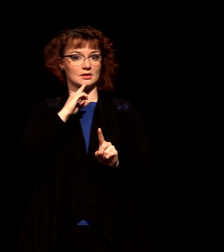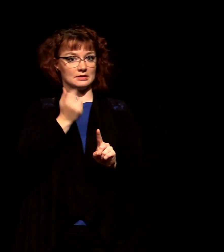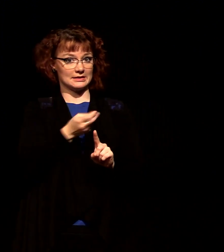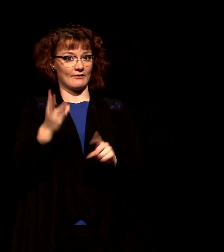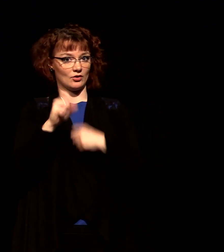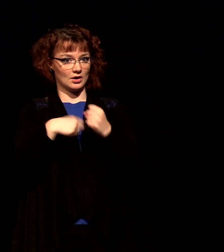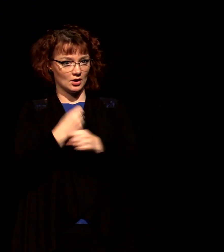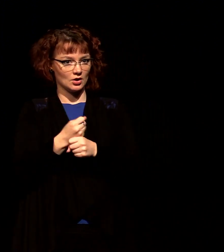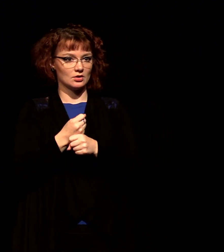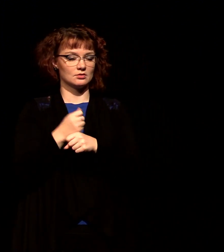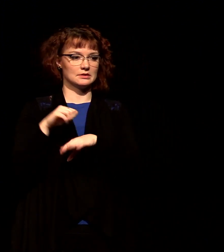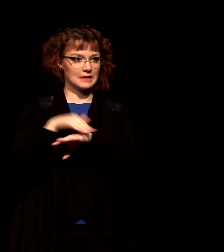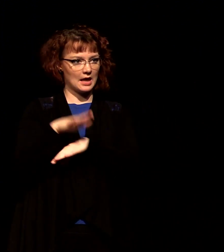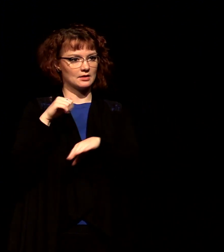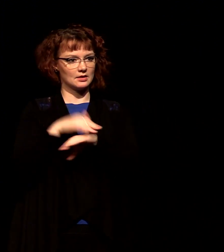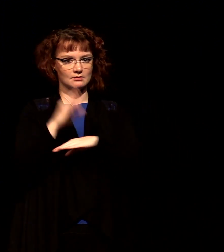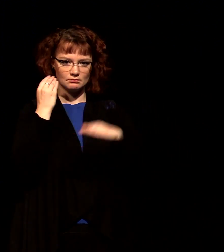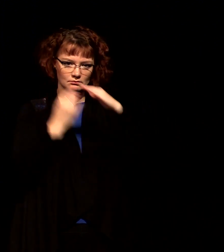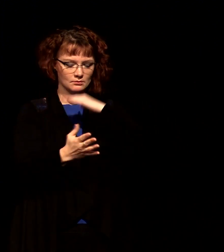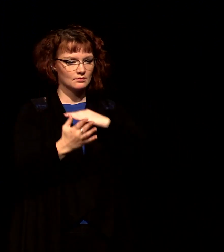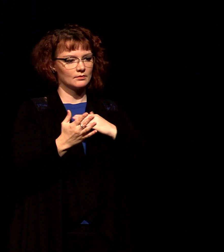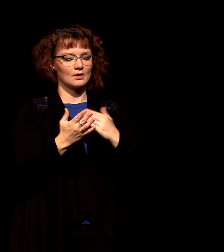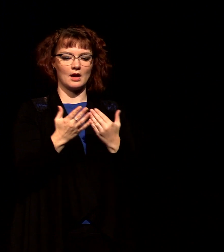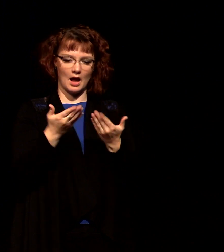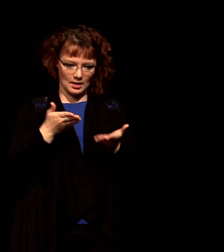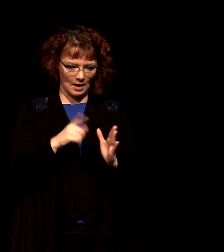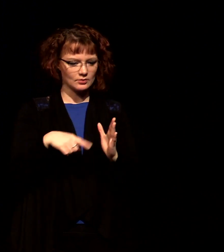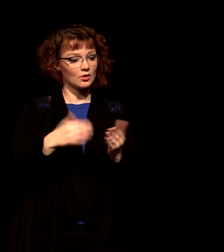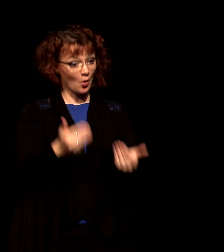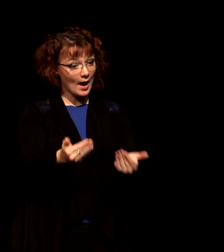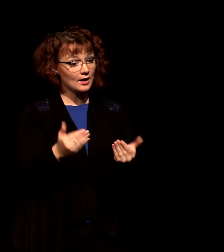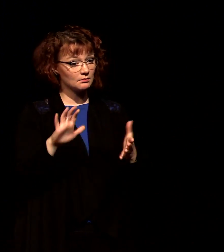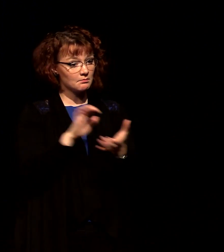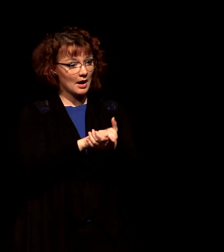marry, have children. And so imagine the psalmist, who writes